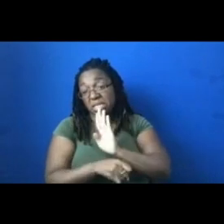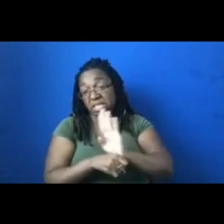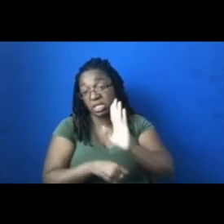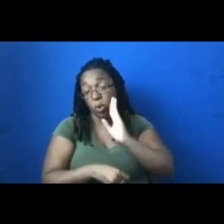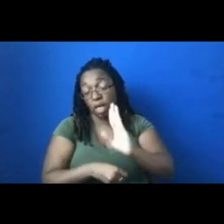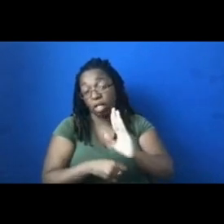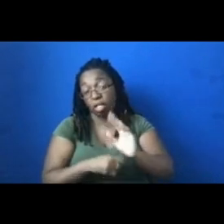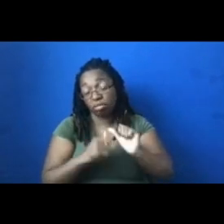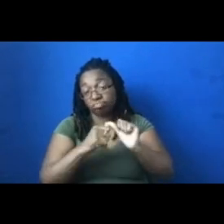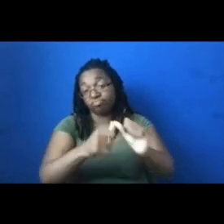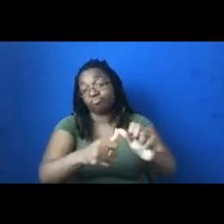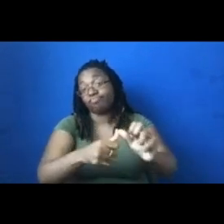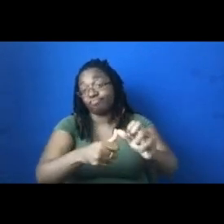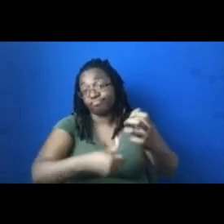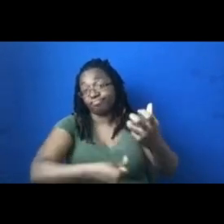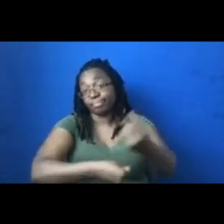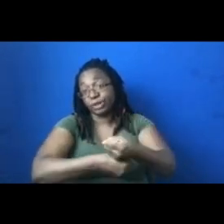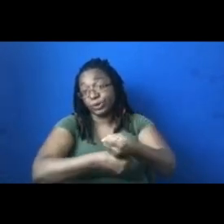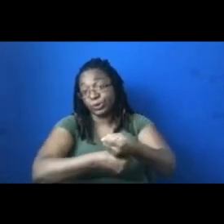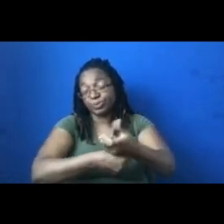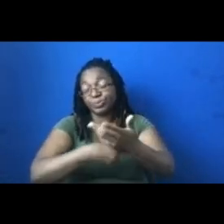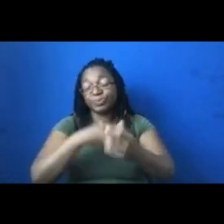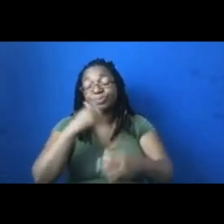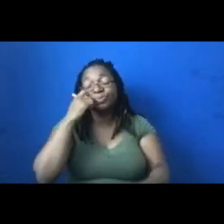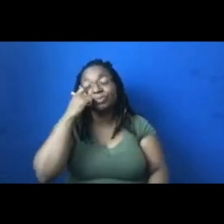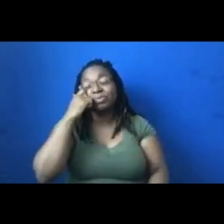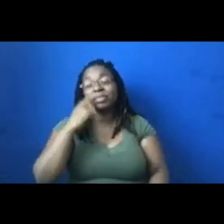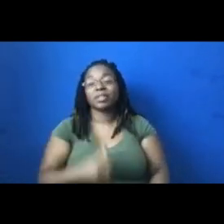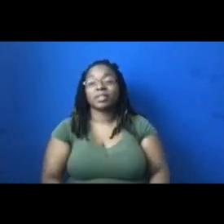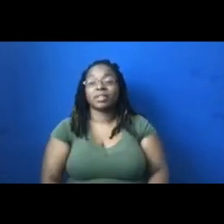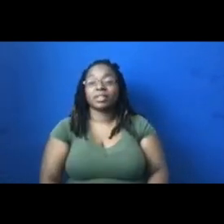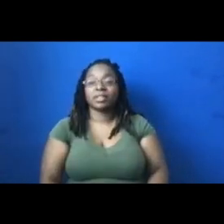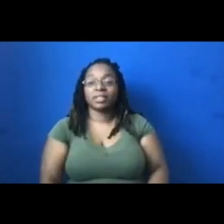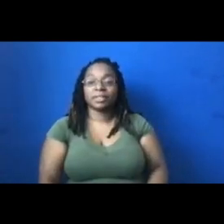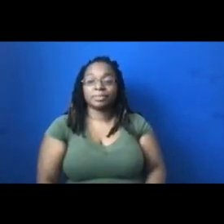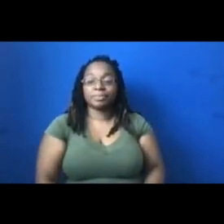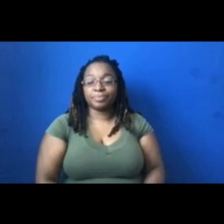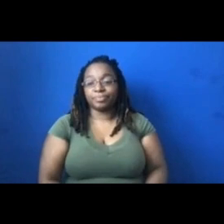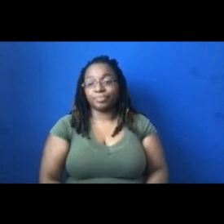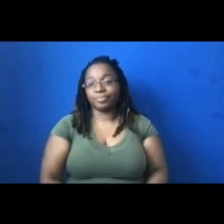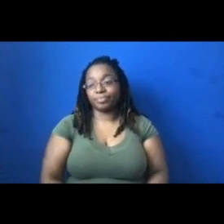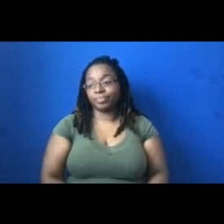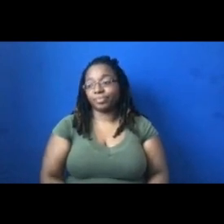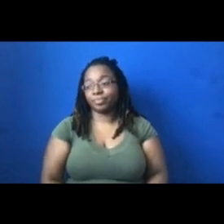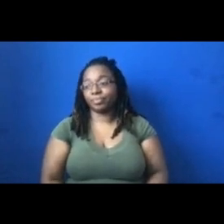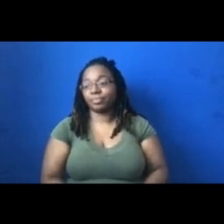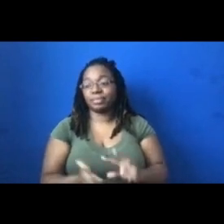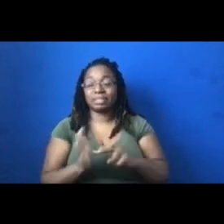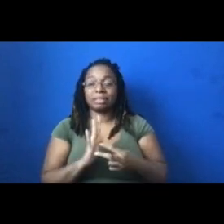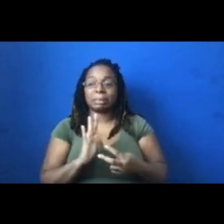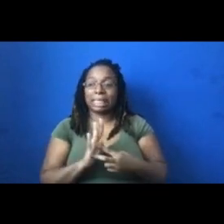capacity. In other words, there is not 100% recovery in this